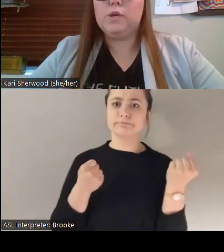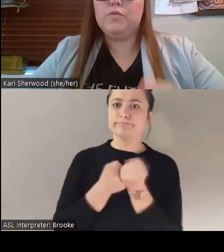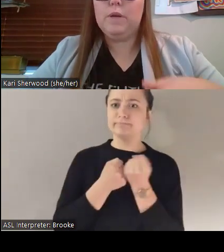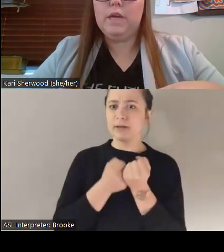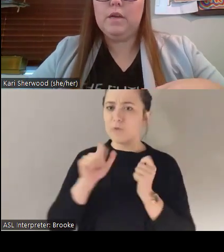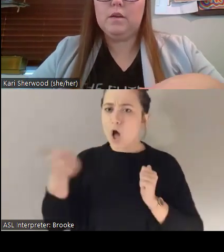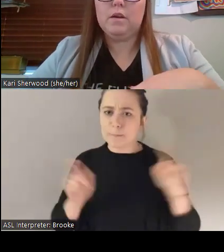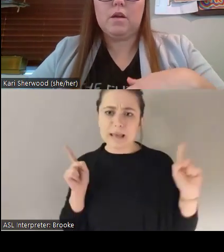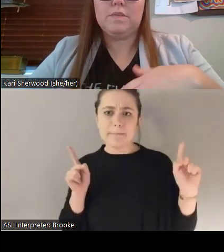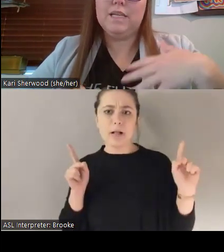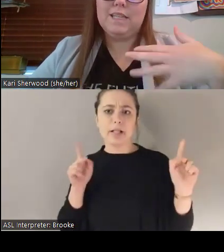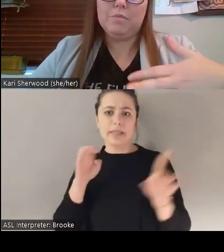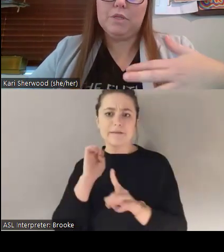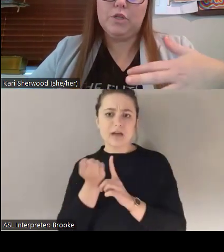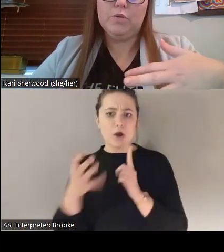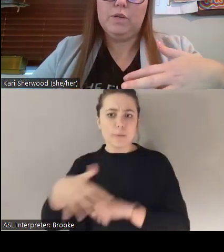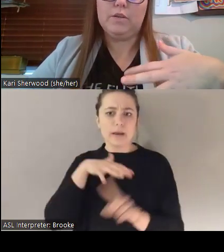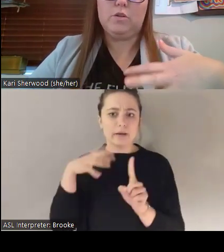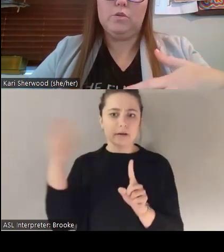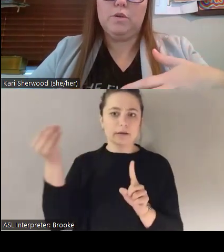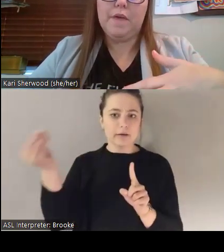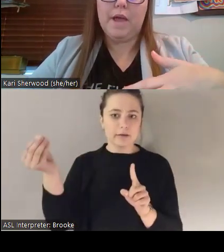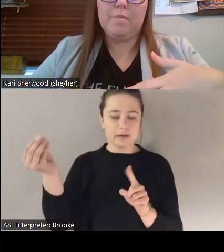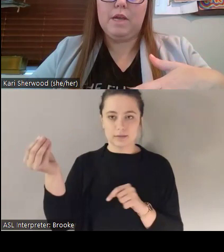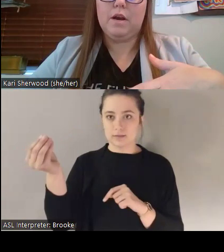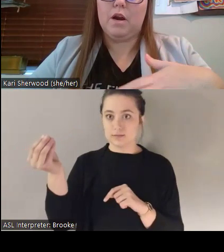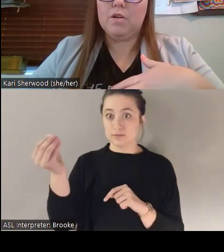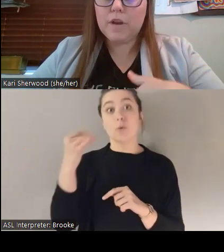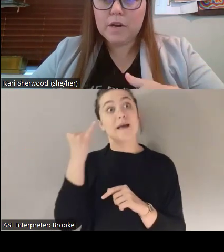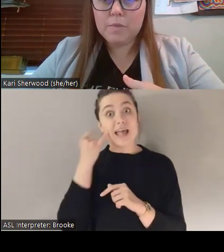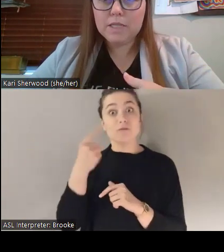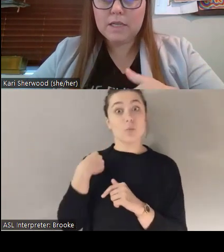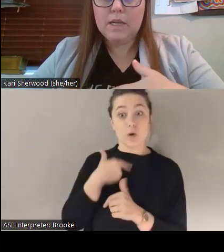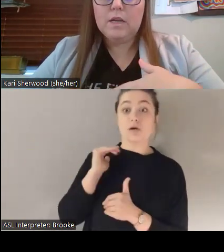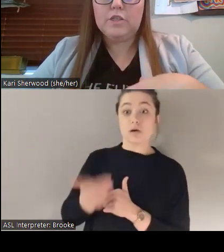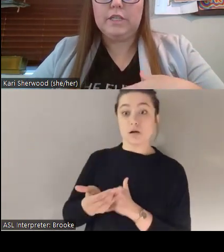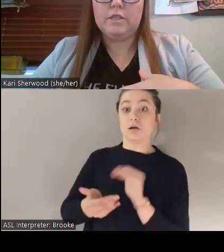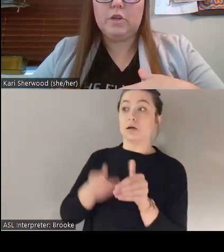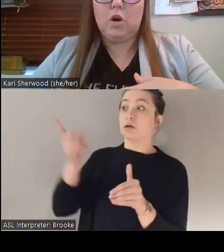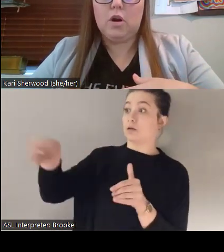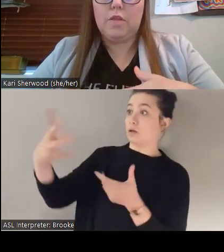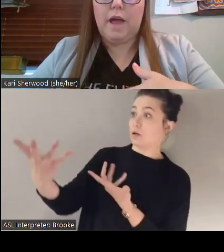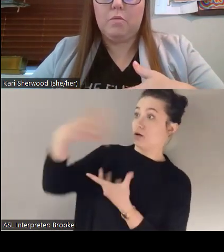So if we take steps to include them in our environment, chances are that